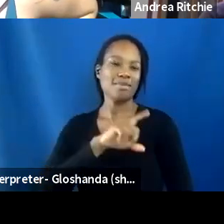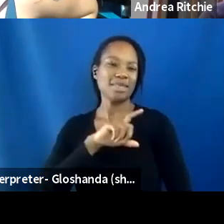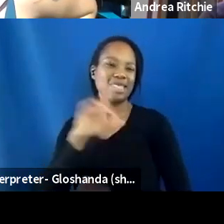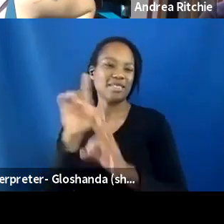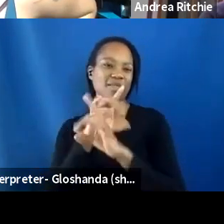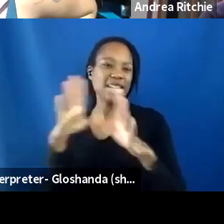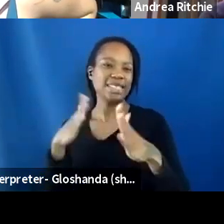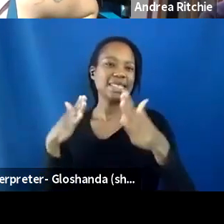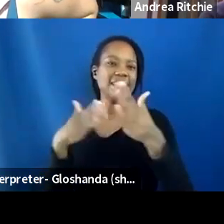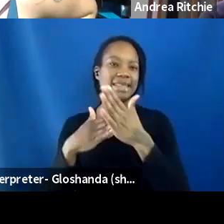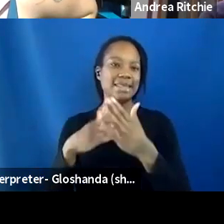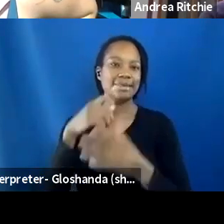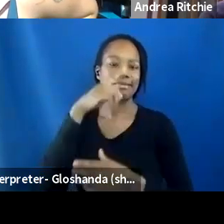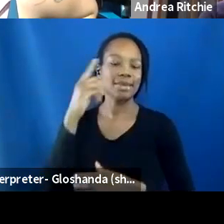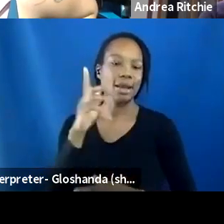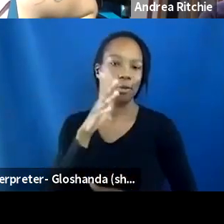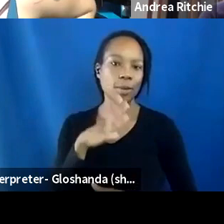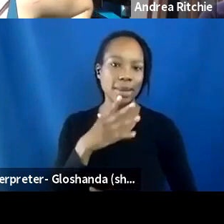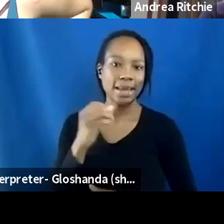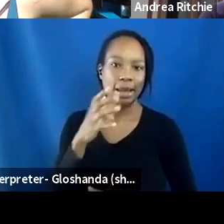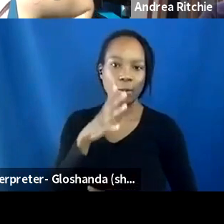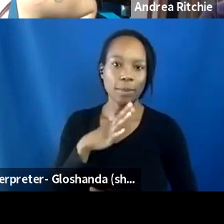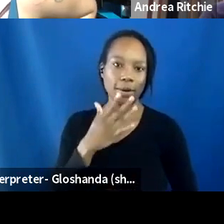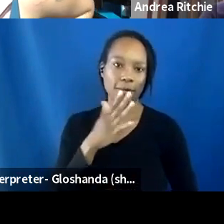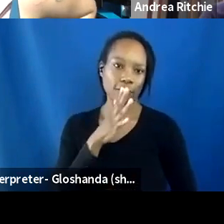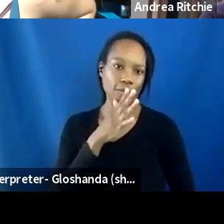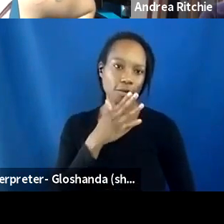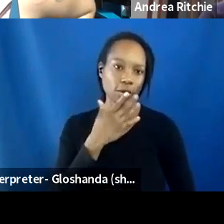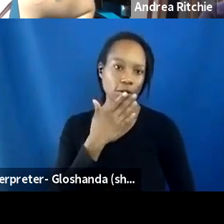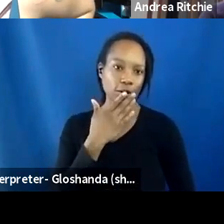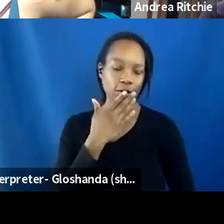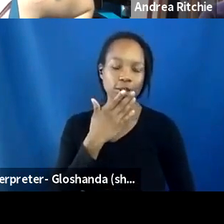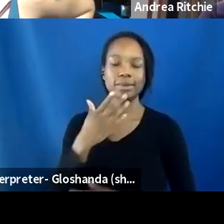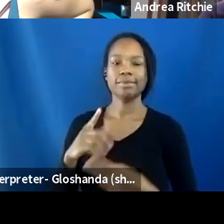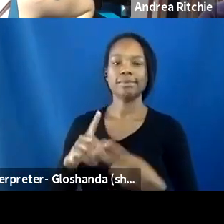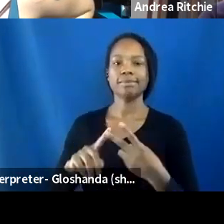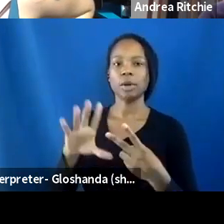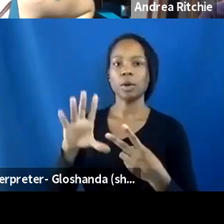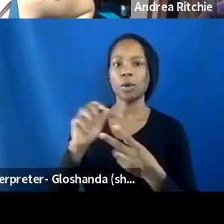and coauthor of "Say Her Name: "Resisting Police Brutality Against Black Women,"